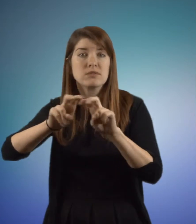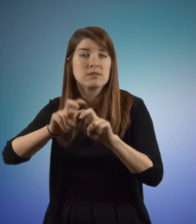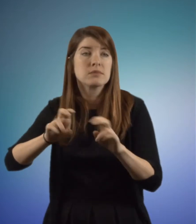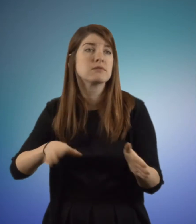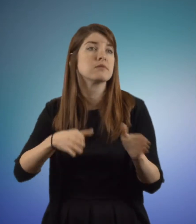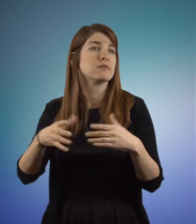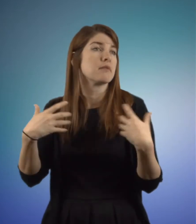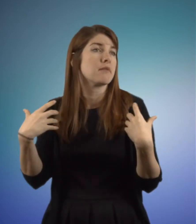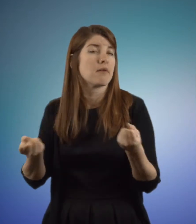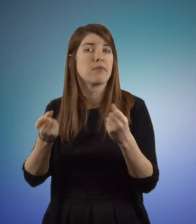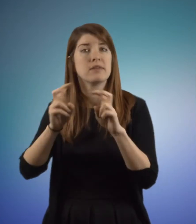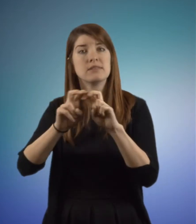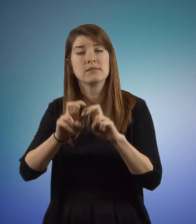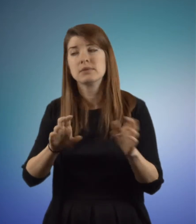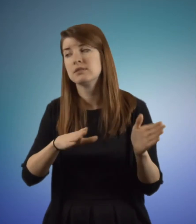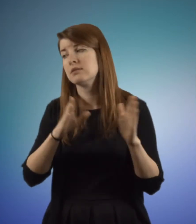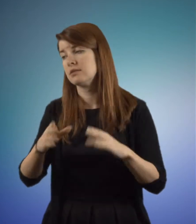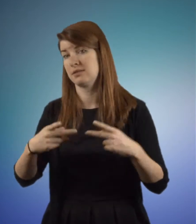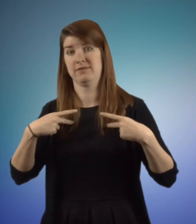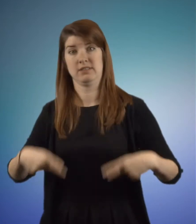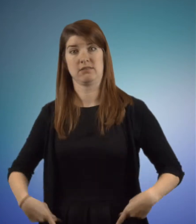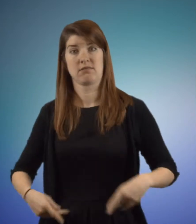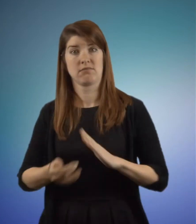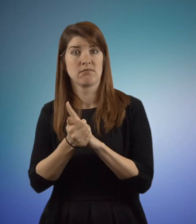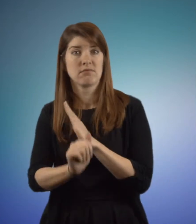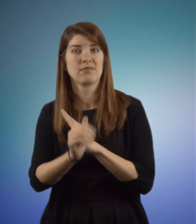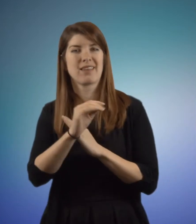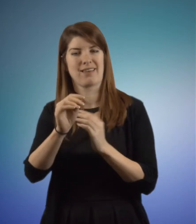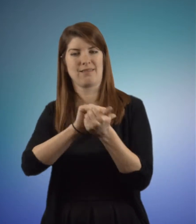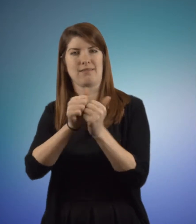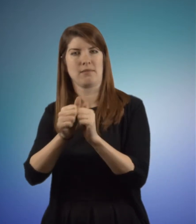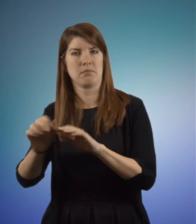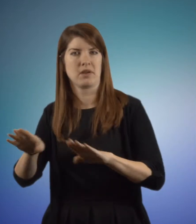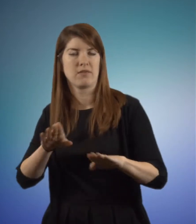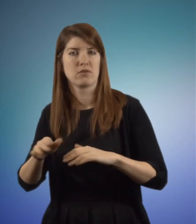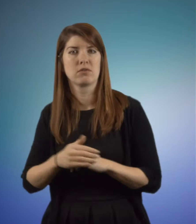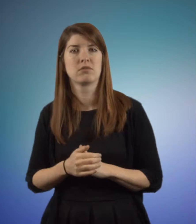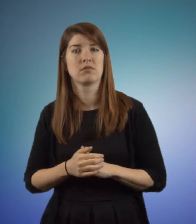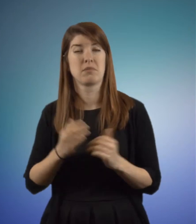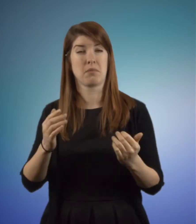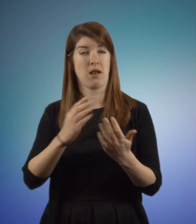physical abilities and adaptive behavior. They may not be all be given for every child.